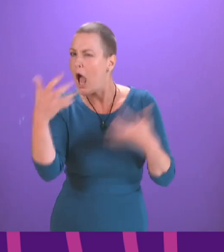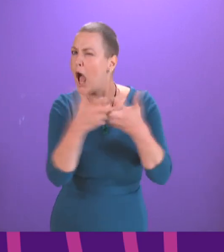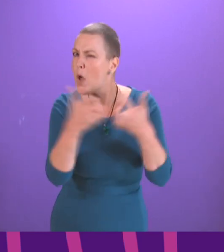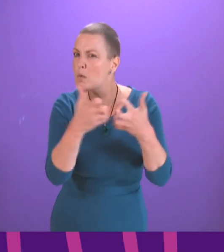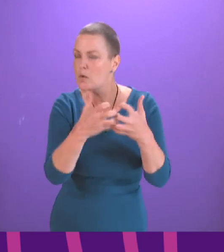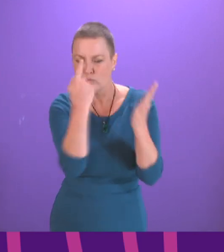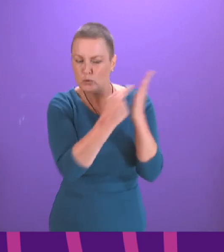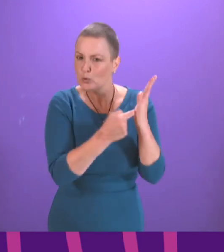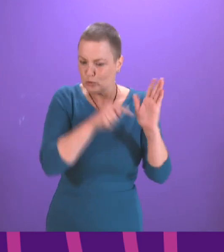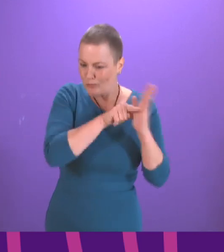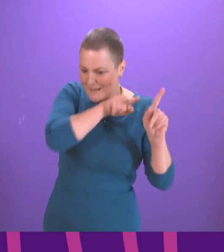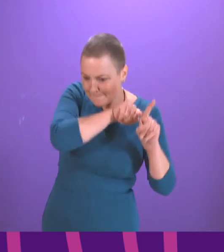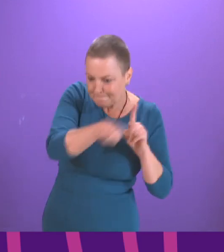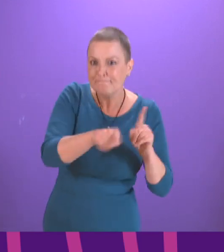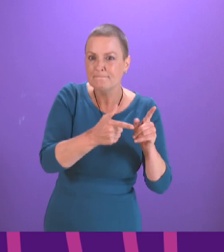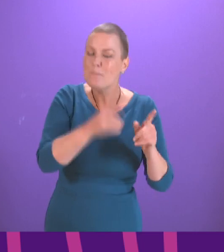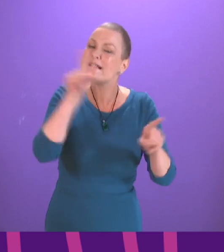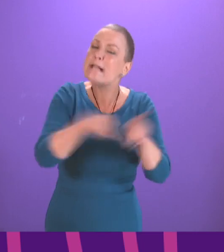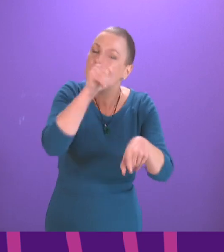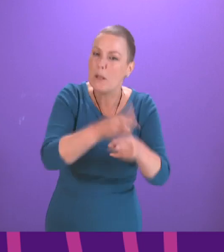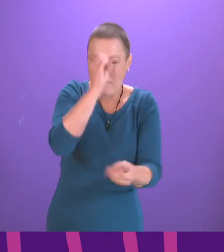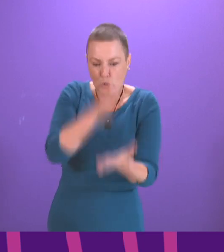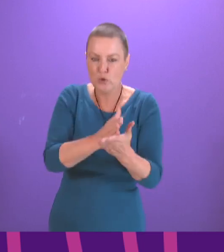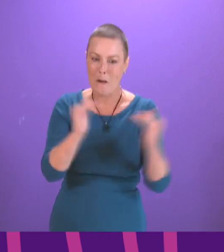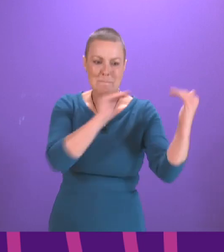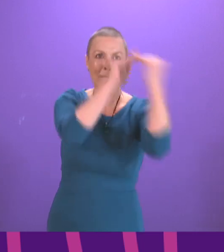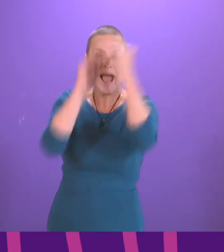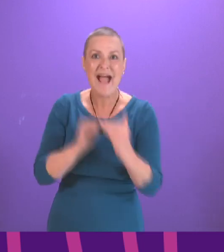to work but also proportionate to the scale of the problem in different parts of the country,